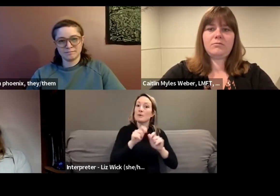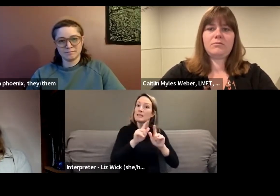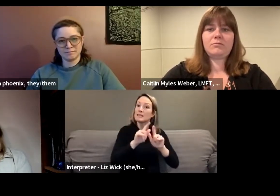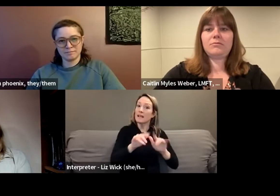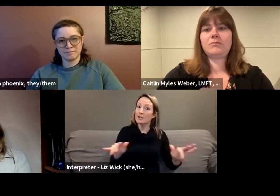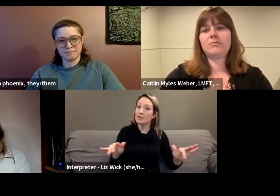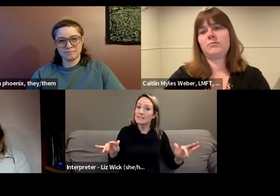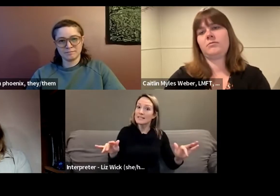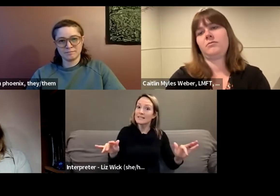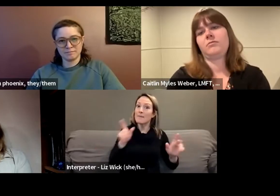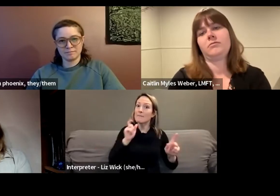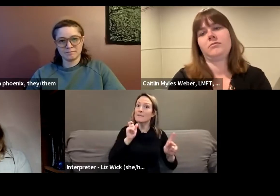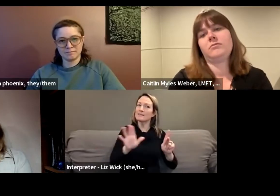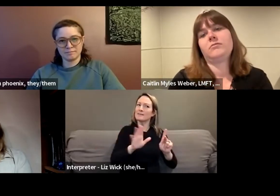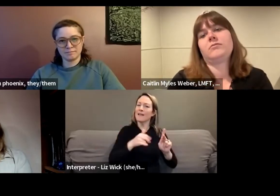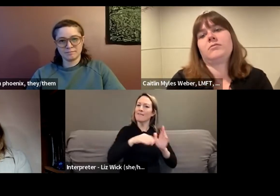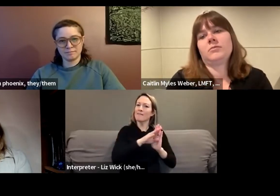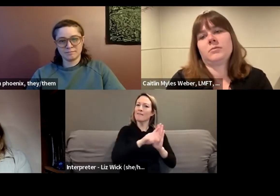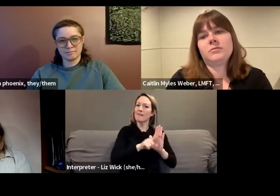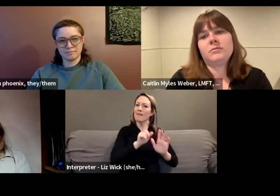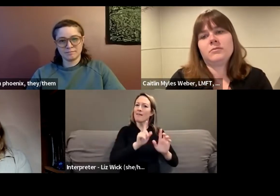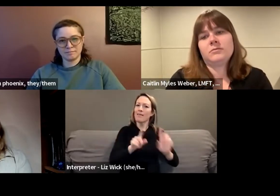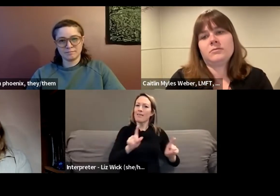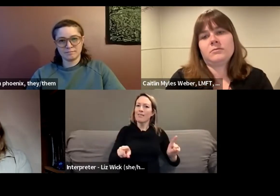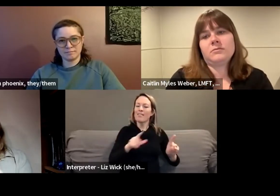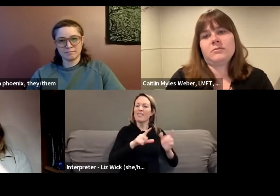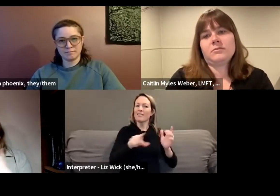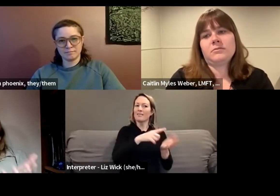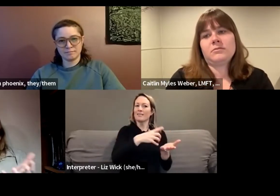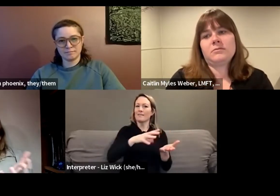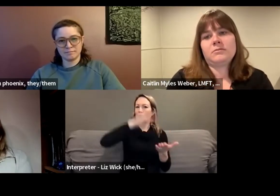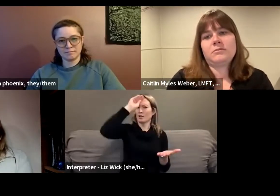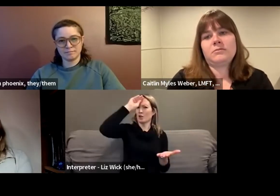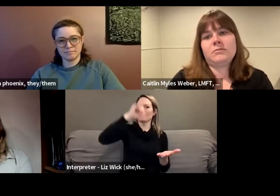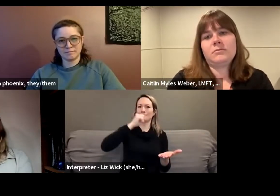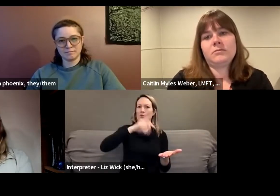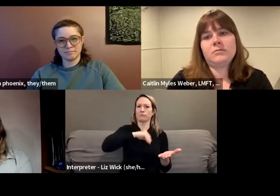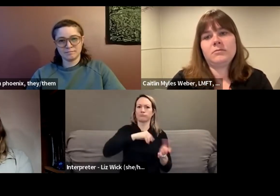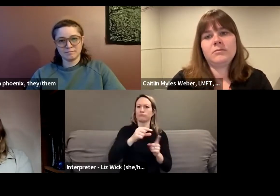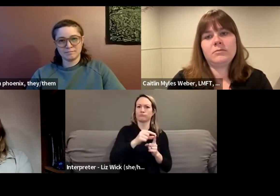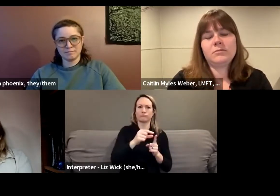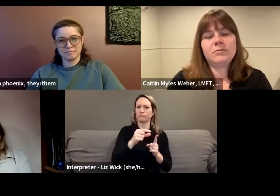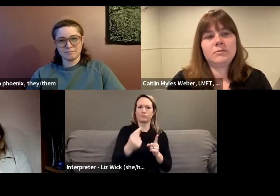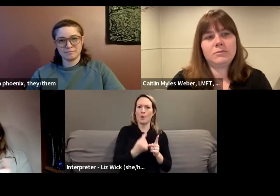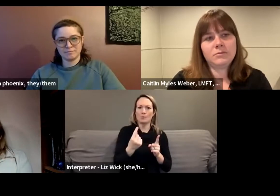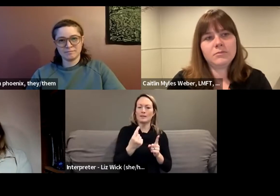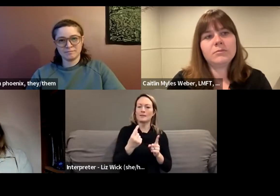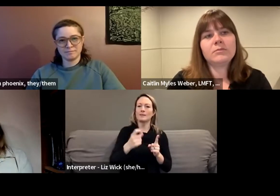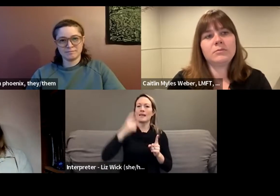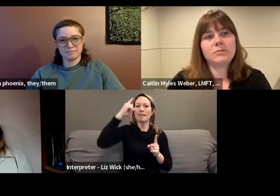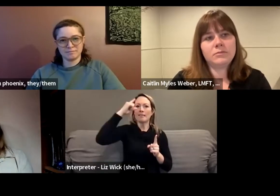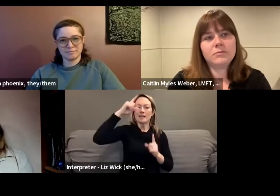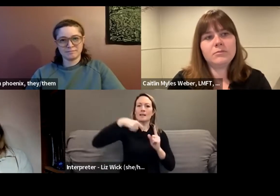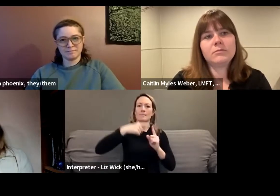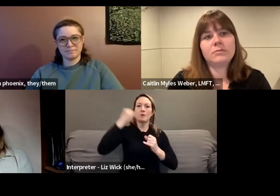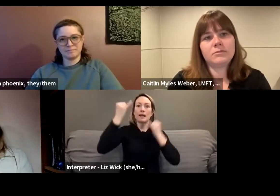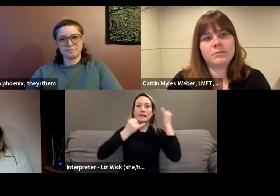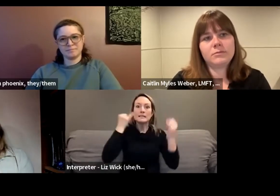because of their diversity, they've learned that you can't just take words, you gotta think ideas, think independently,